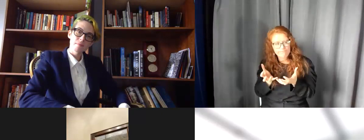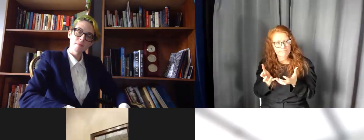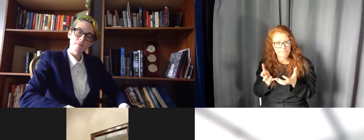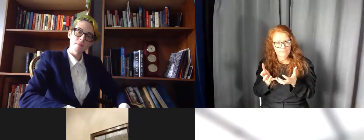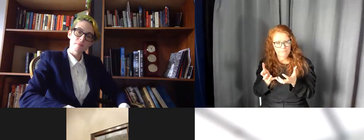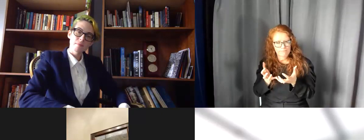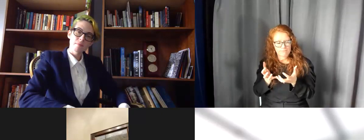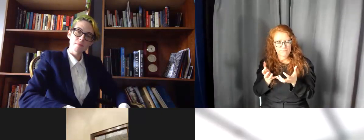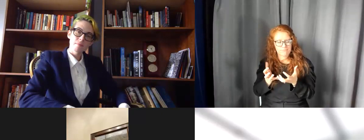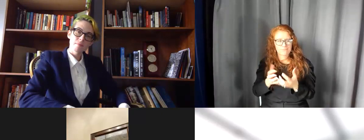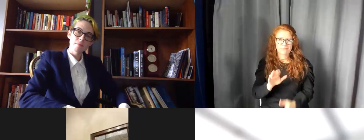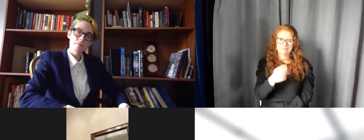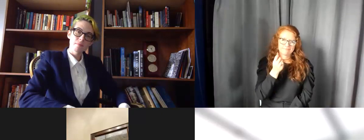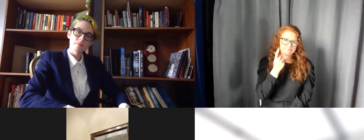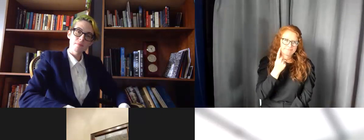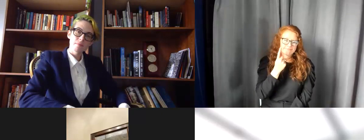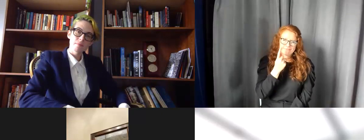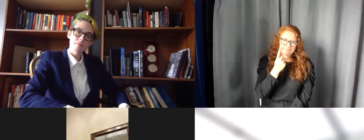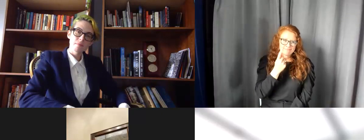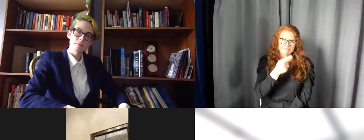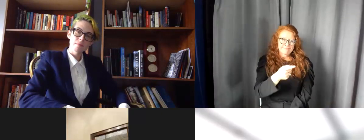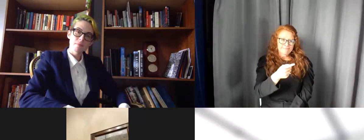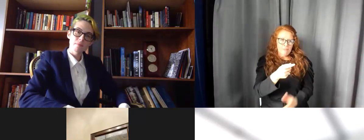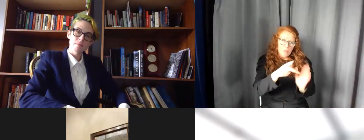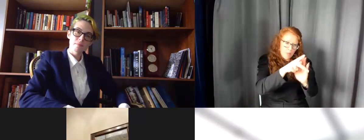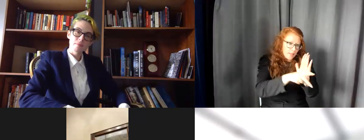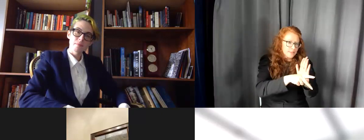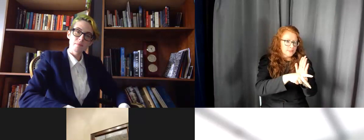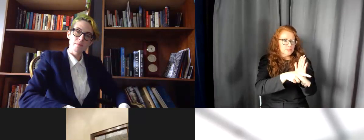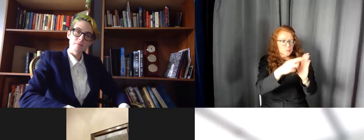Jordan Radford: yeah regulations and and community engagement, and